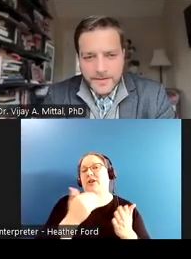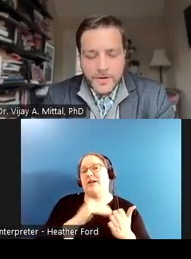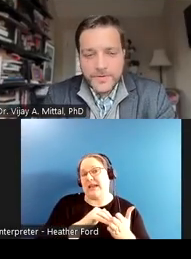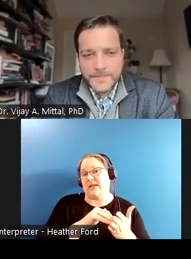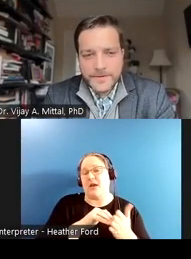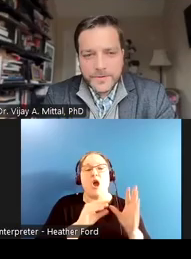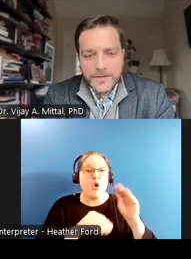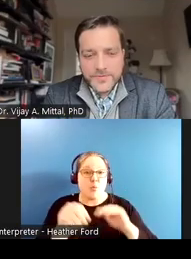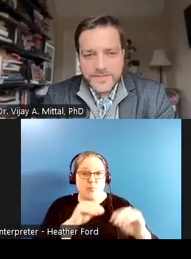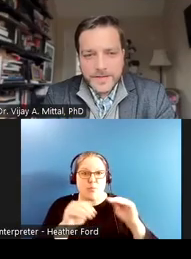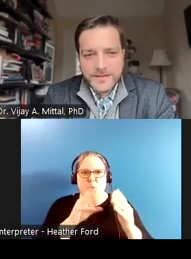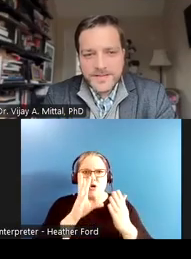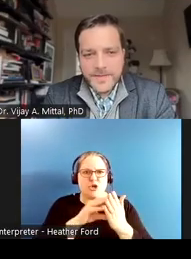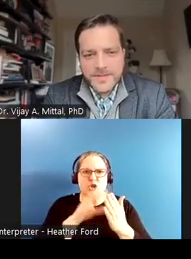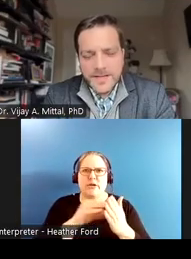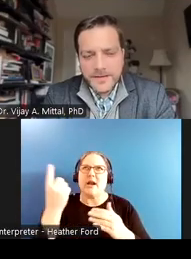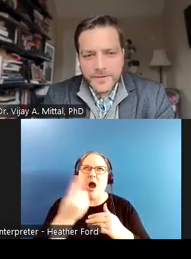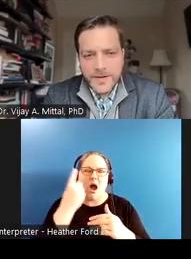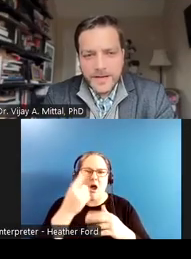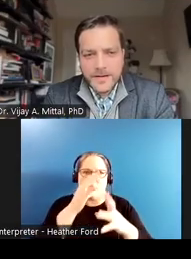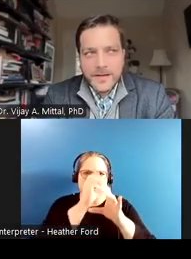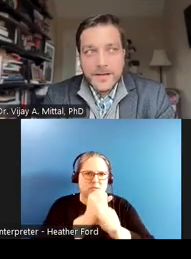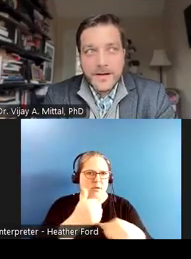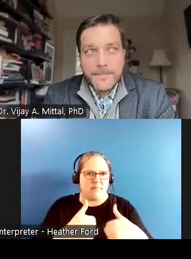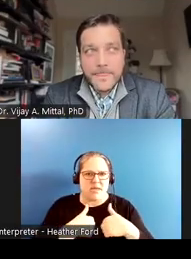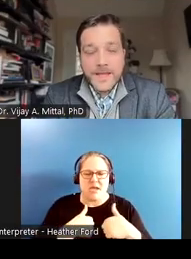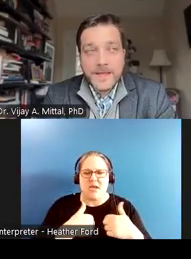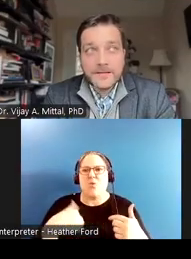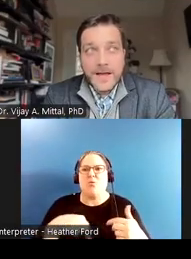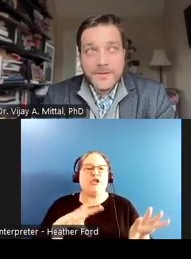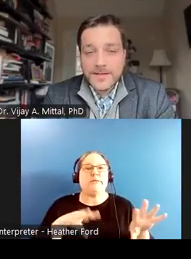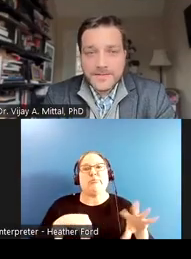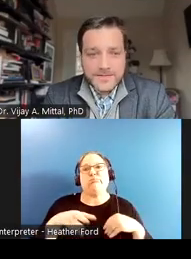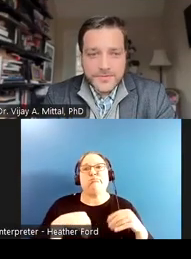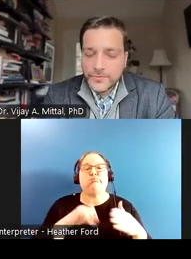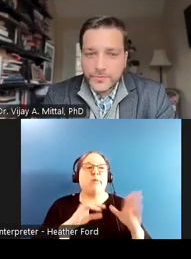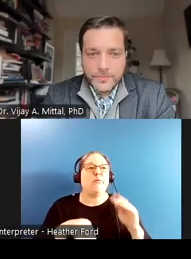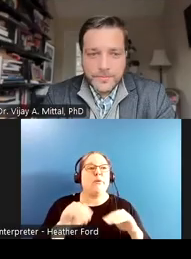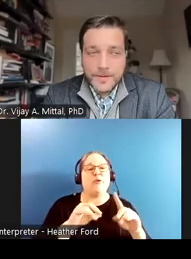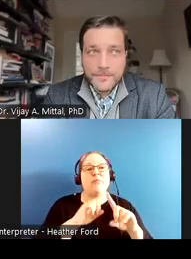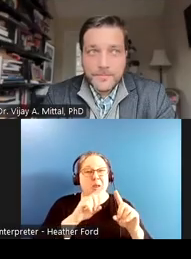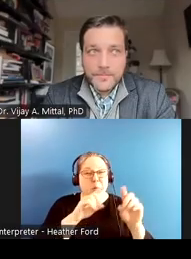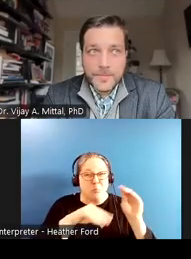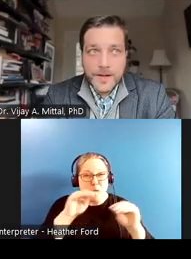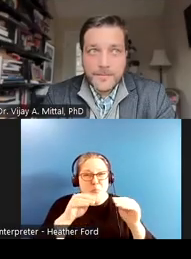I've always been really interested in. It's something we take for granted. um it allows us to